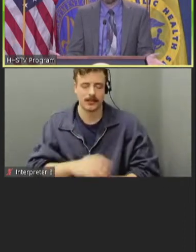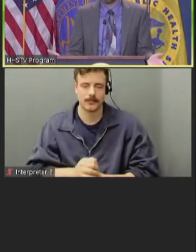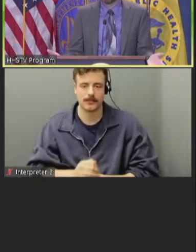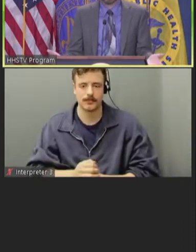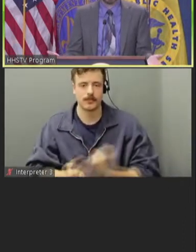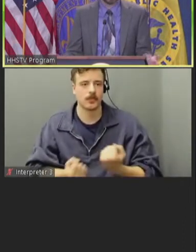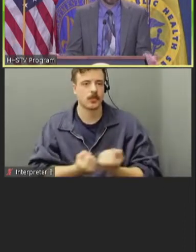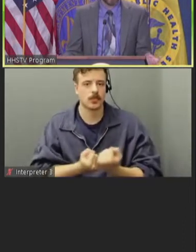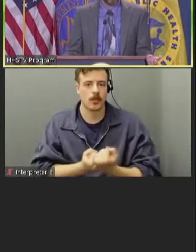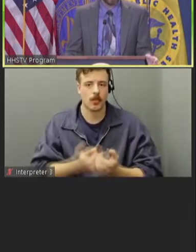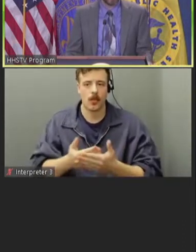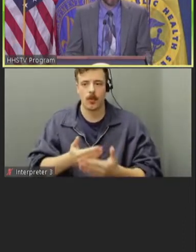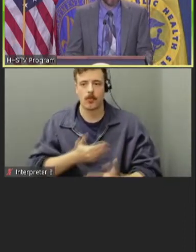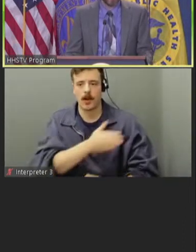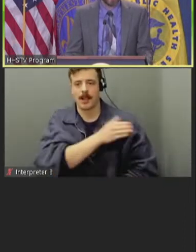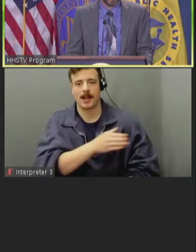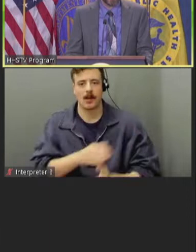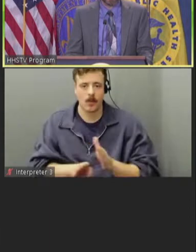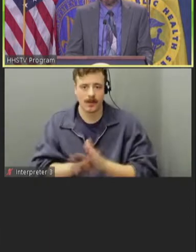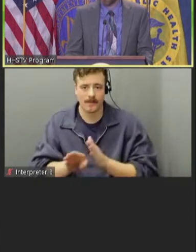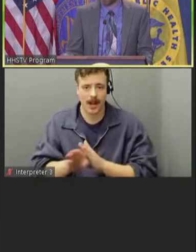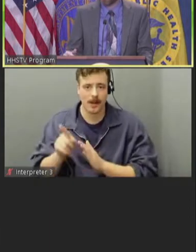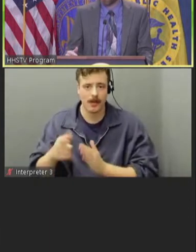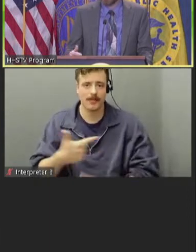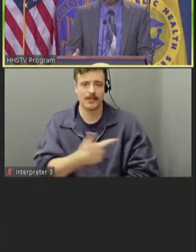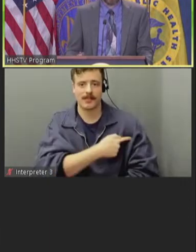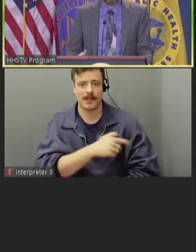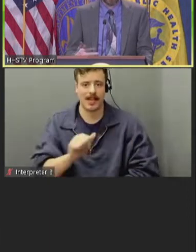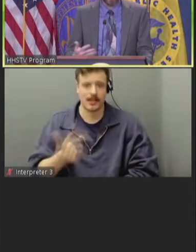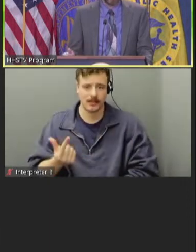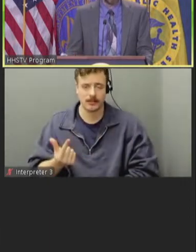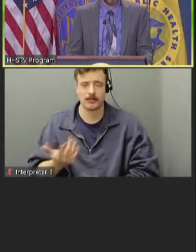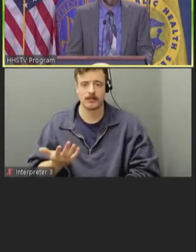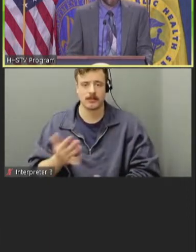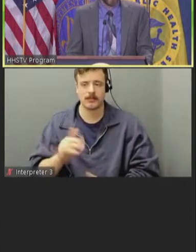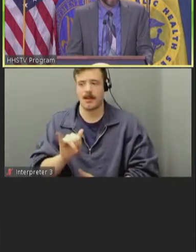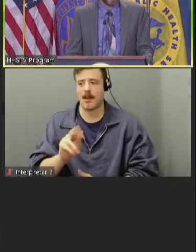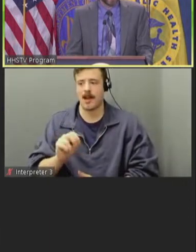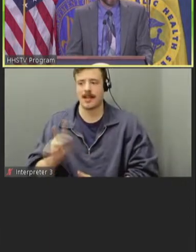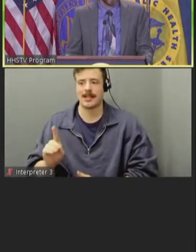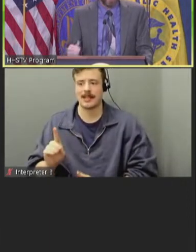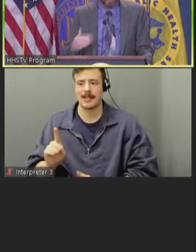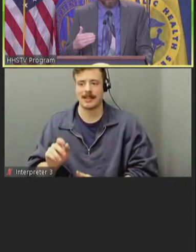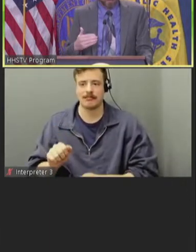the preclinical development of these vaccine adjuvants, that's the IND enabling activities that